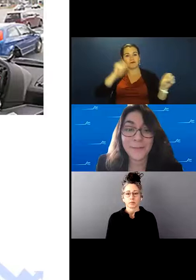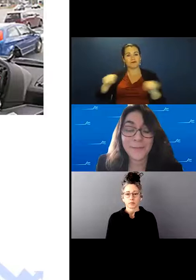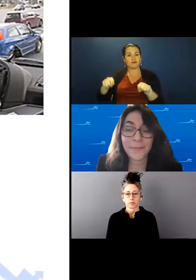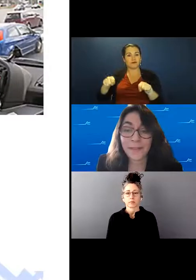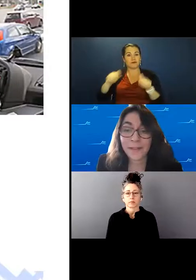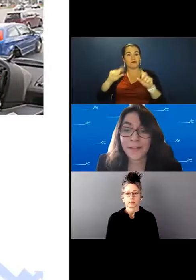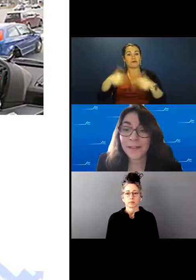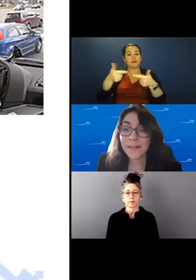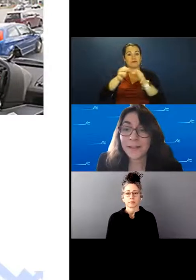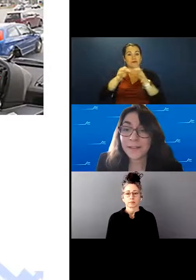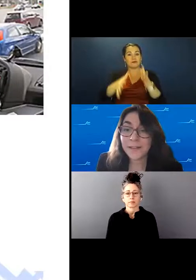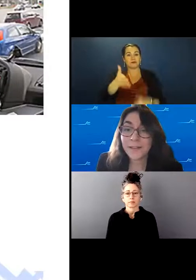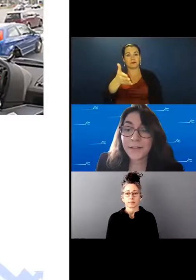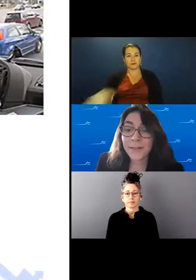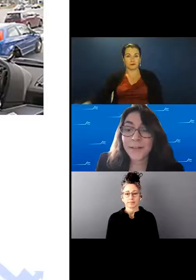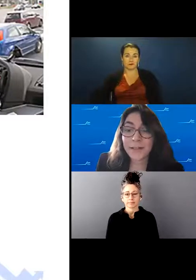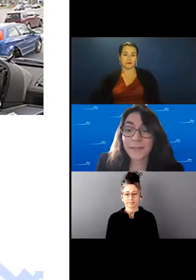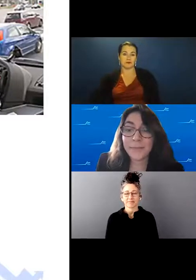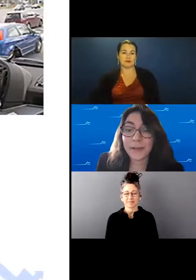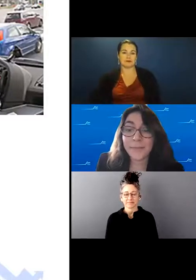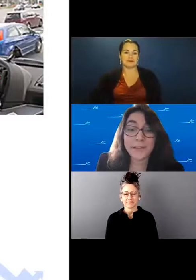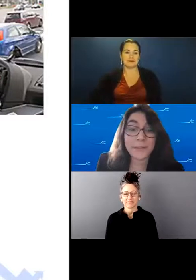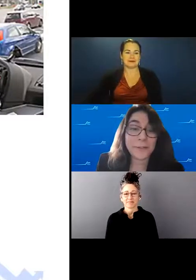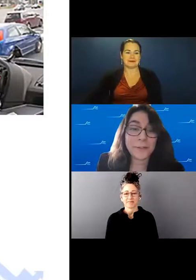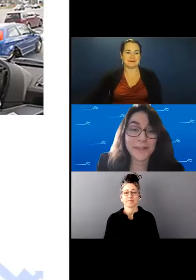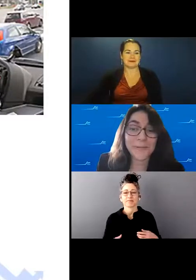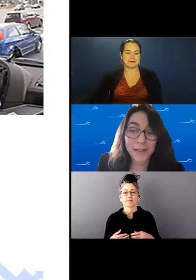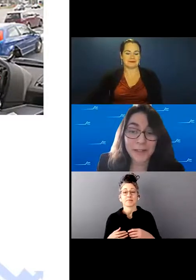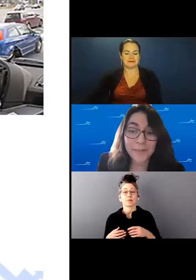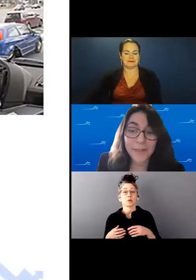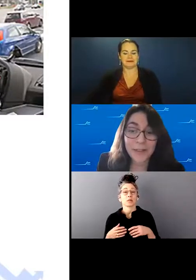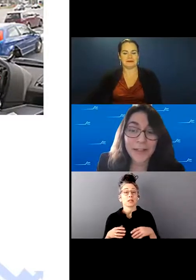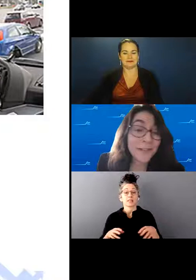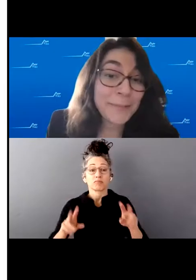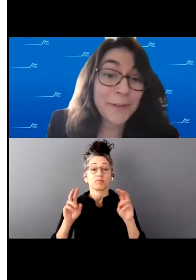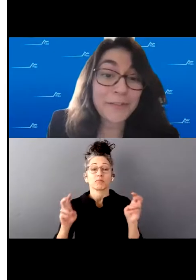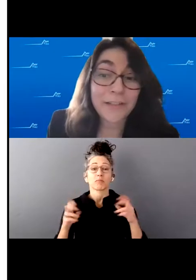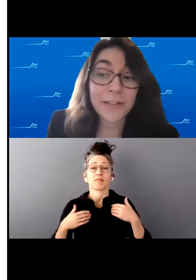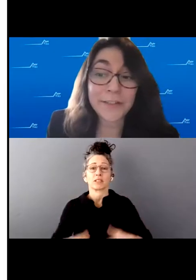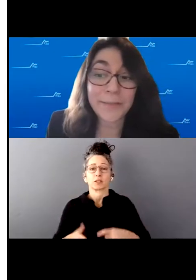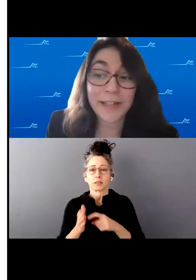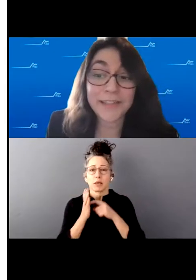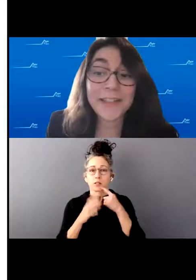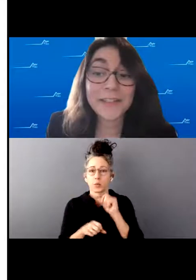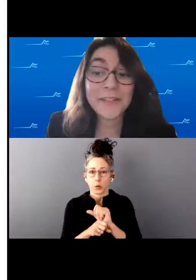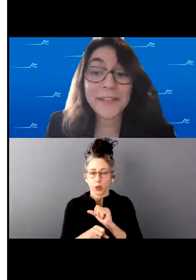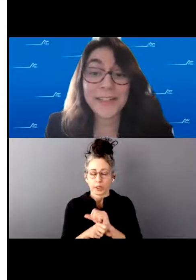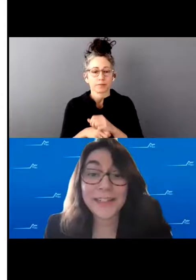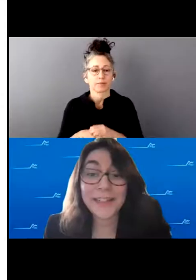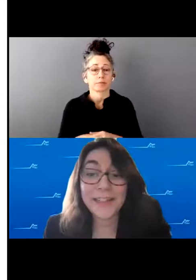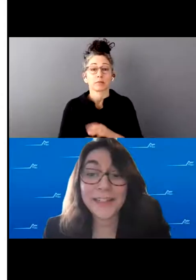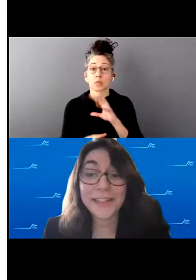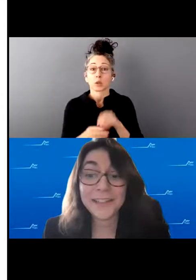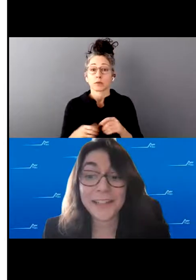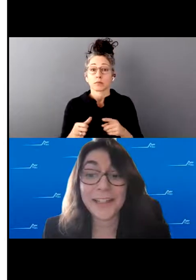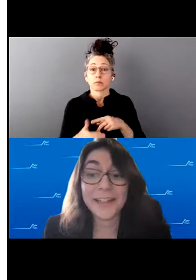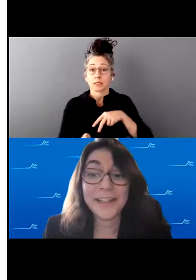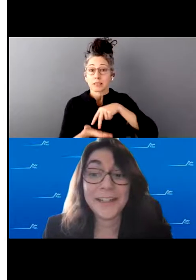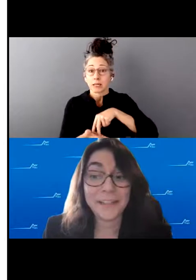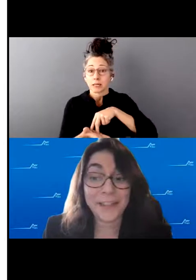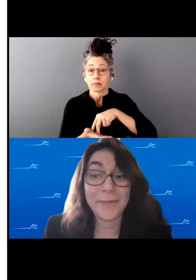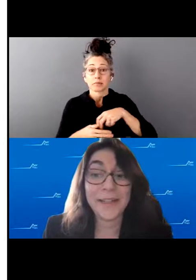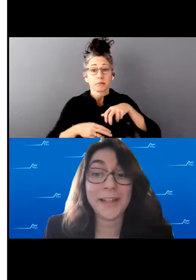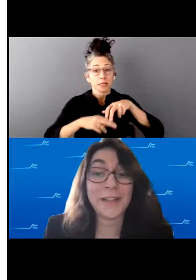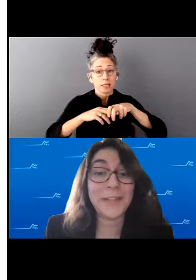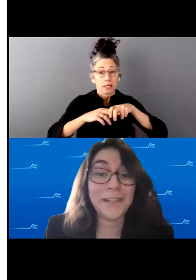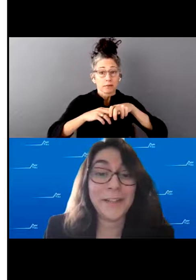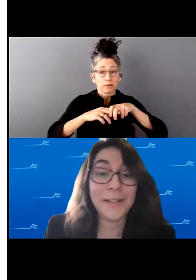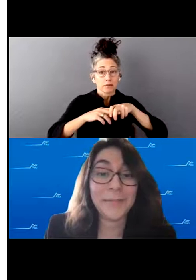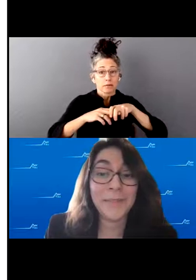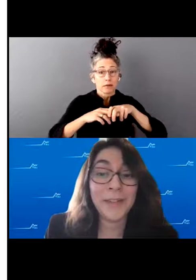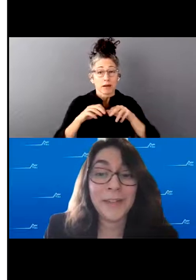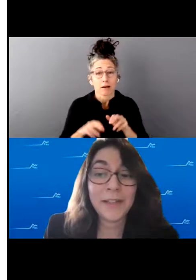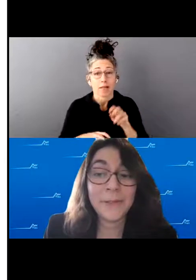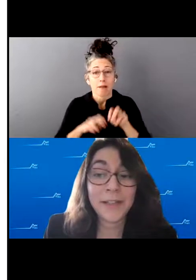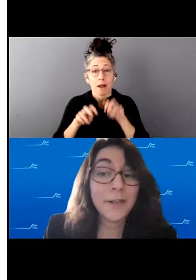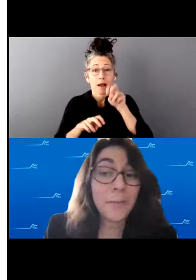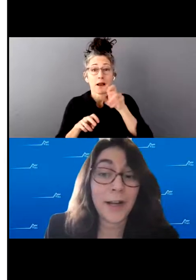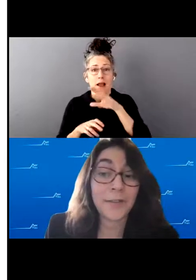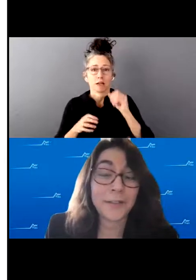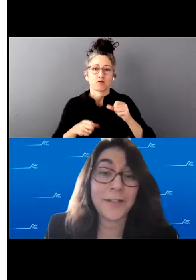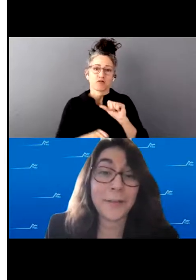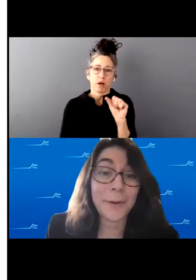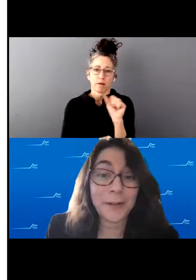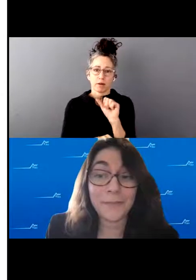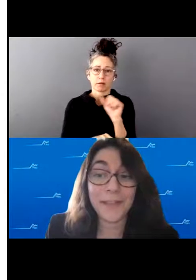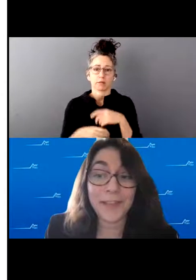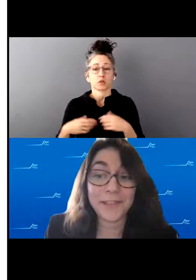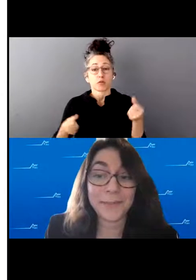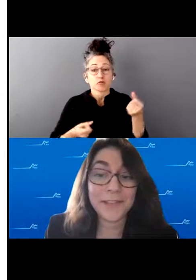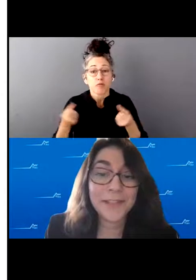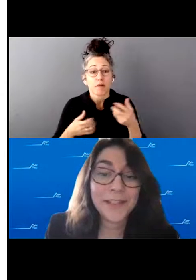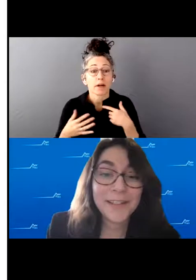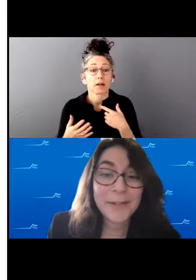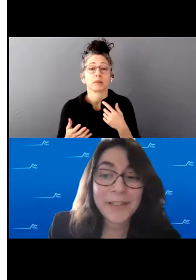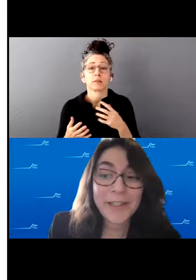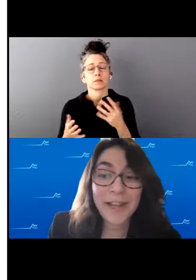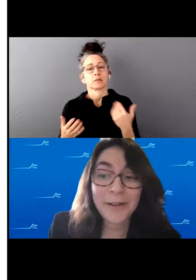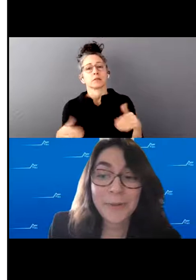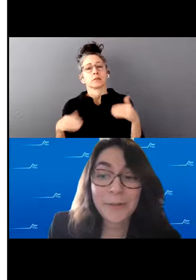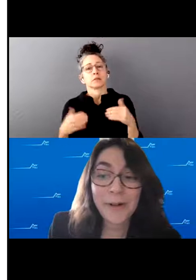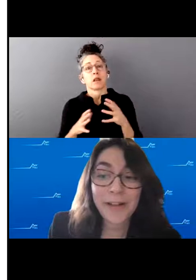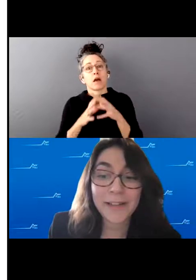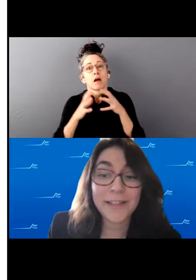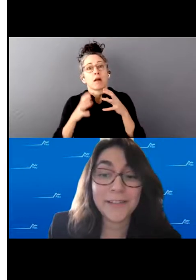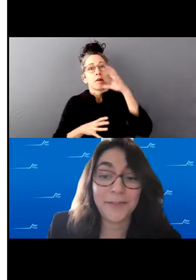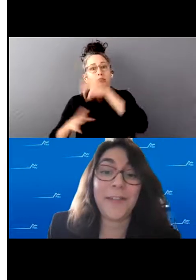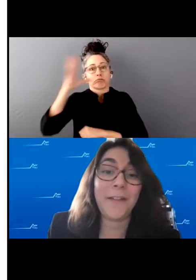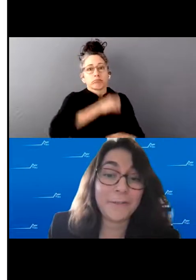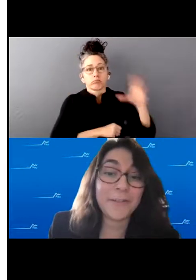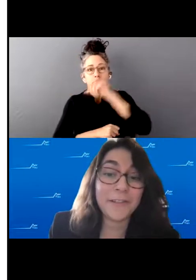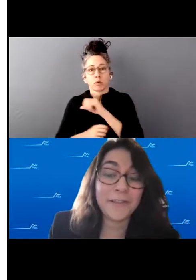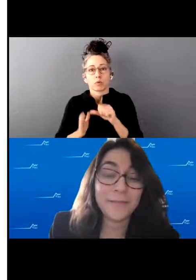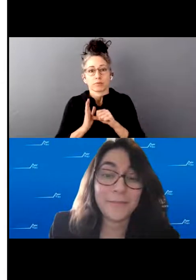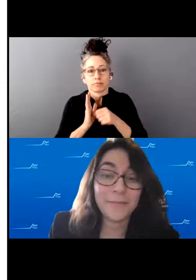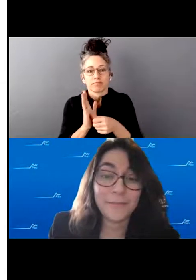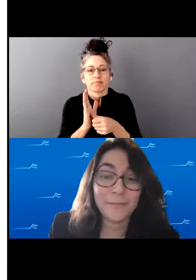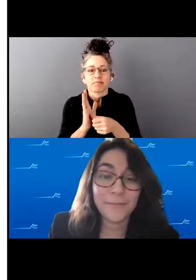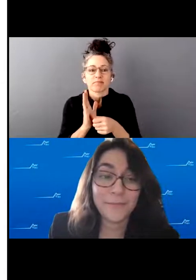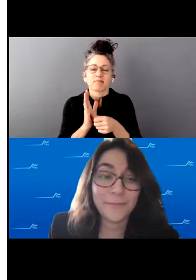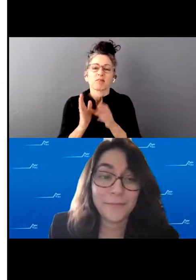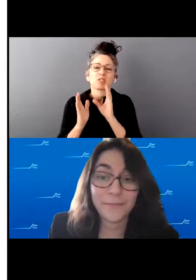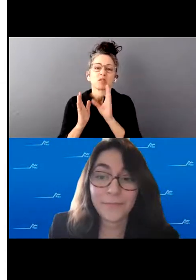So, let's start by talking about physical demands of work. Examples of physical demands include standing, sitting, climbing, and driving. It would take a while to talk about all of the estimates so today we will highlight strength levels.